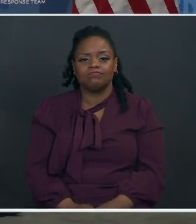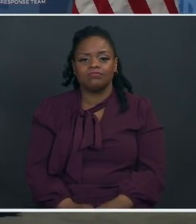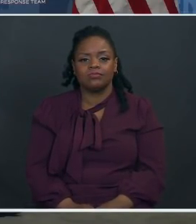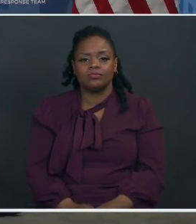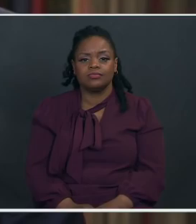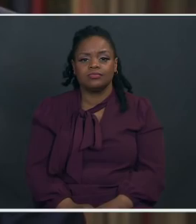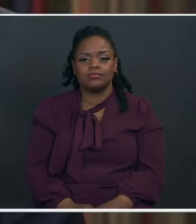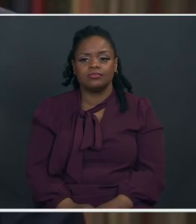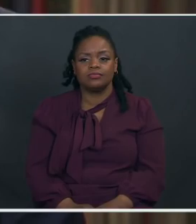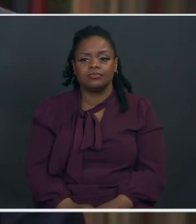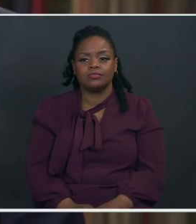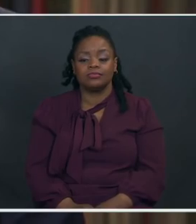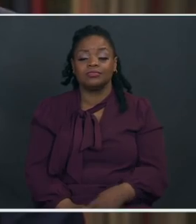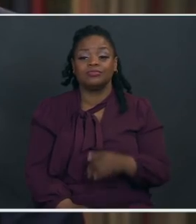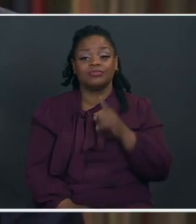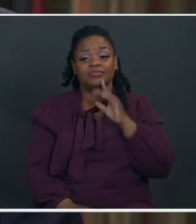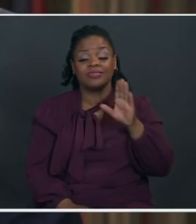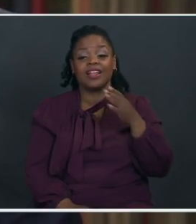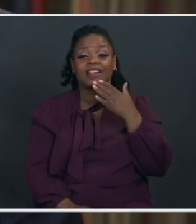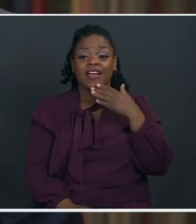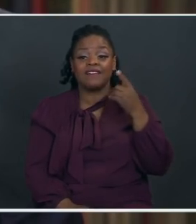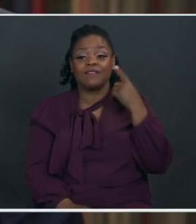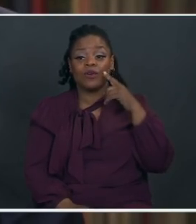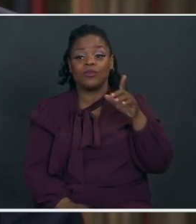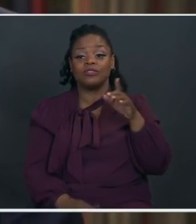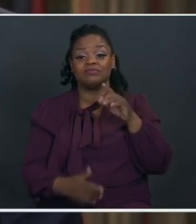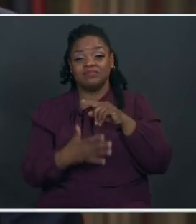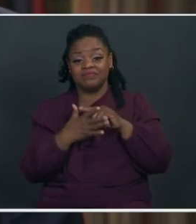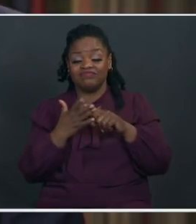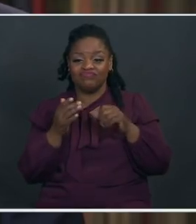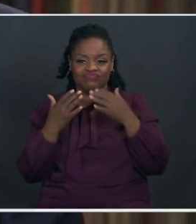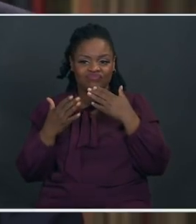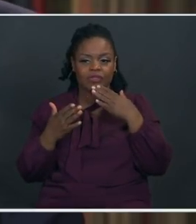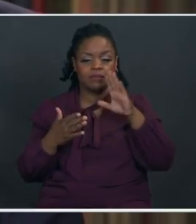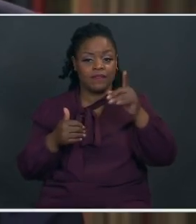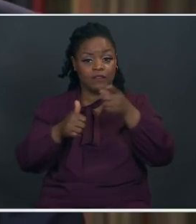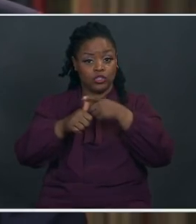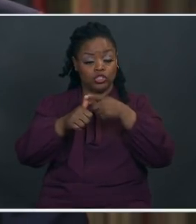Mr. Slavitt: So, thank you for the question. Let me let me speak to that. First of all, I think it's important to clarify the difference